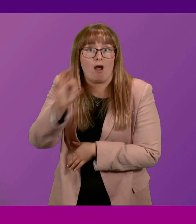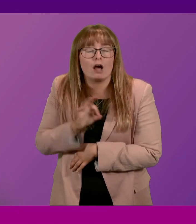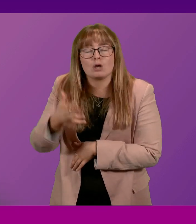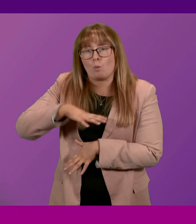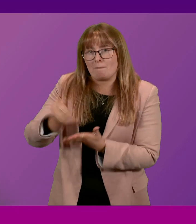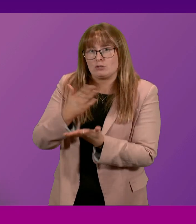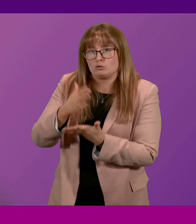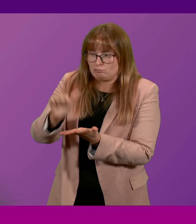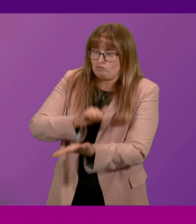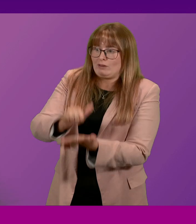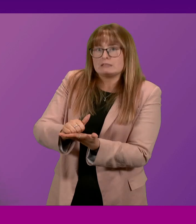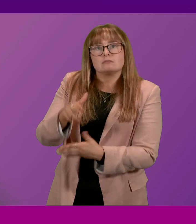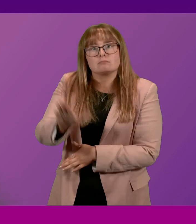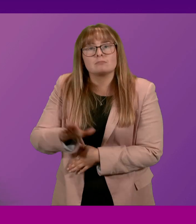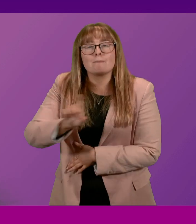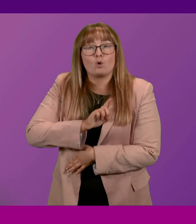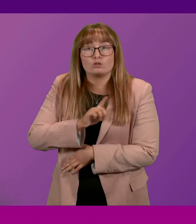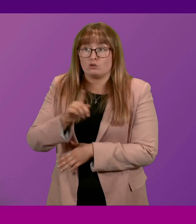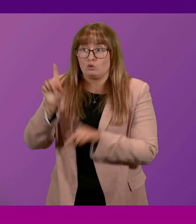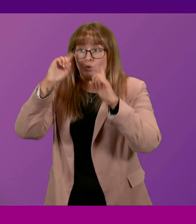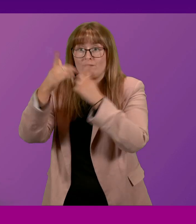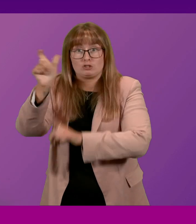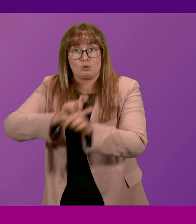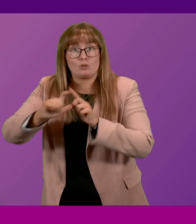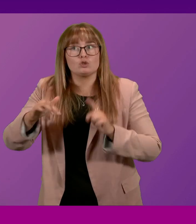because it is vital that the university community feels confident about the future.